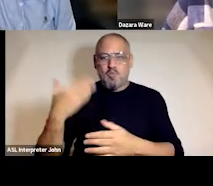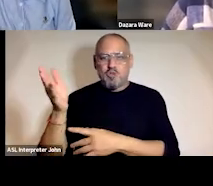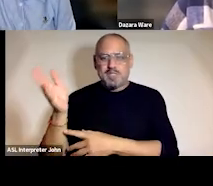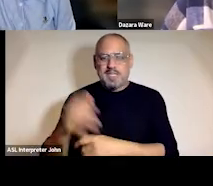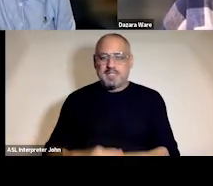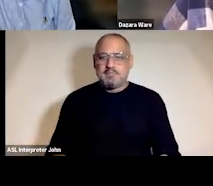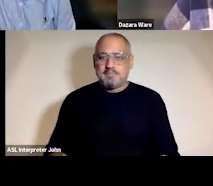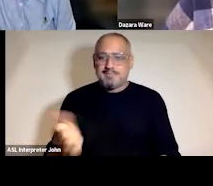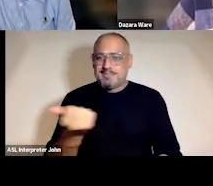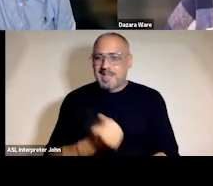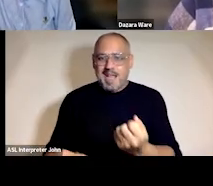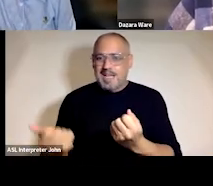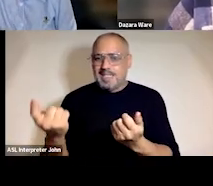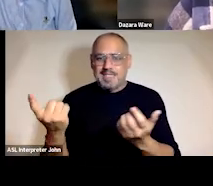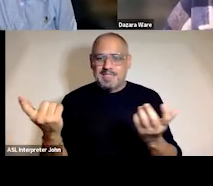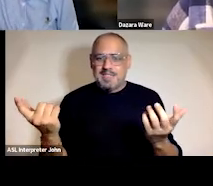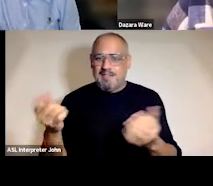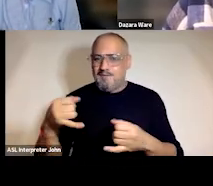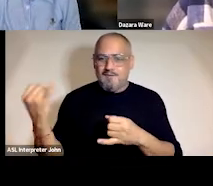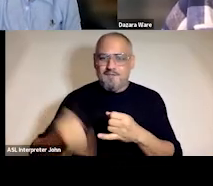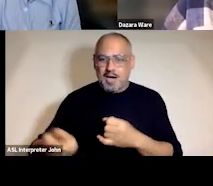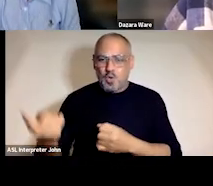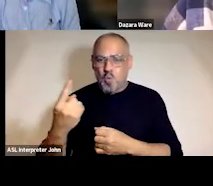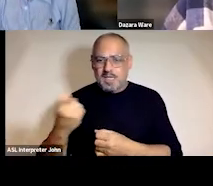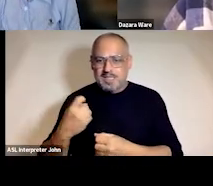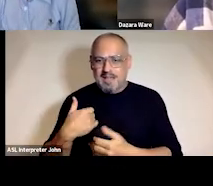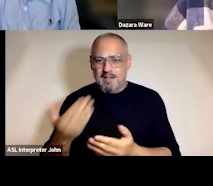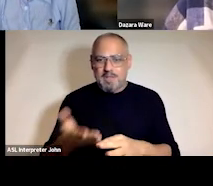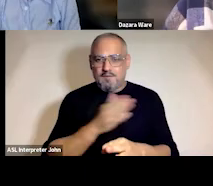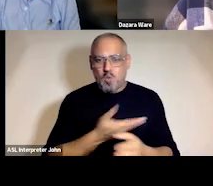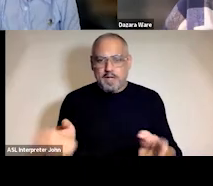Are there any final questions before we close it out?